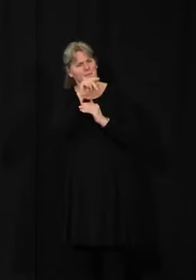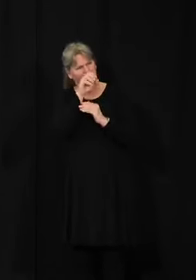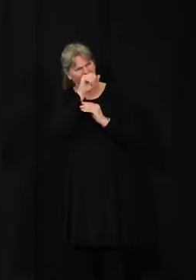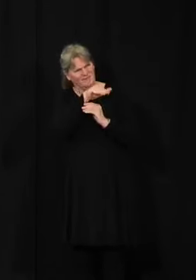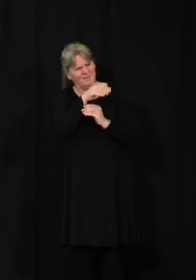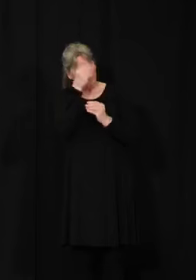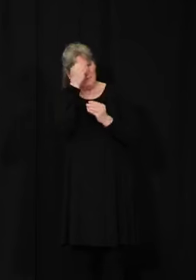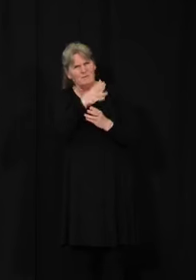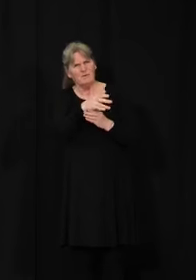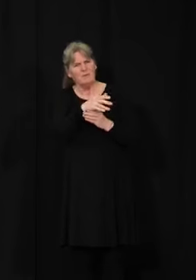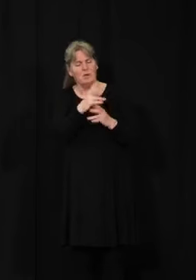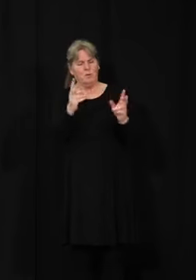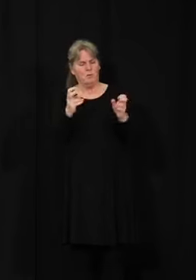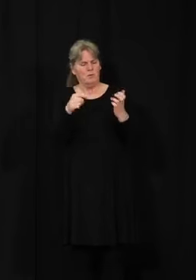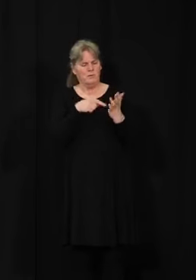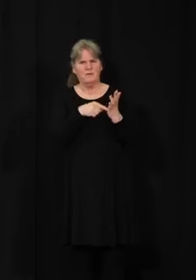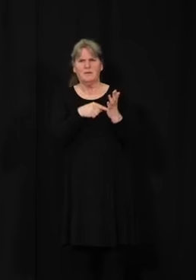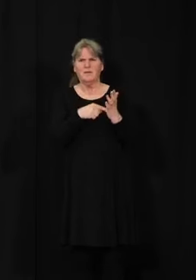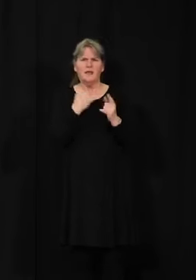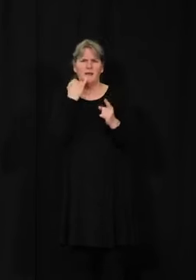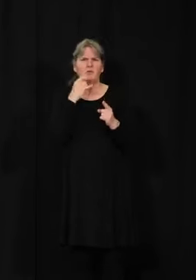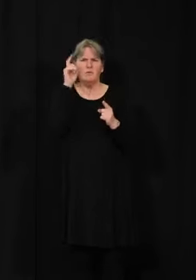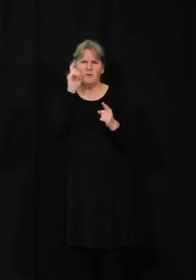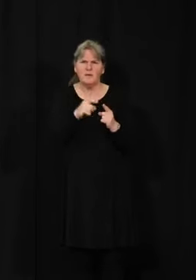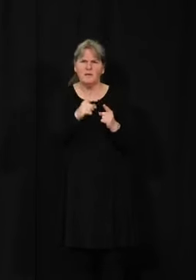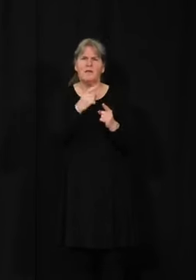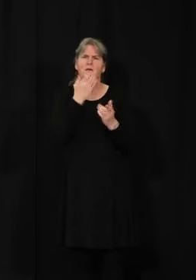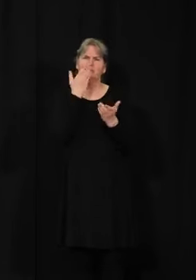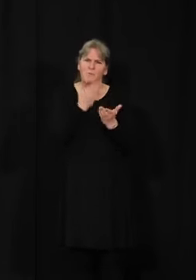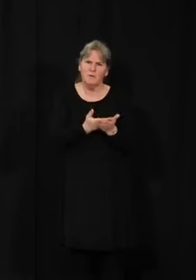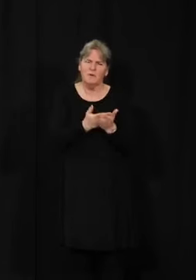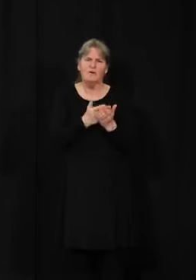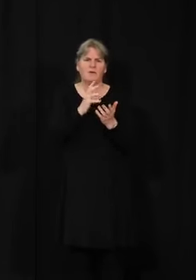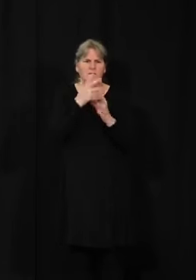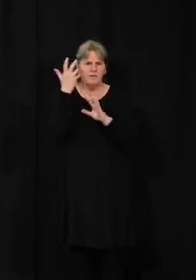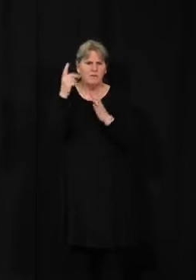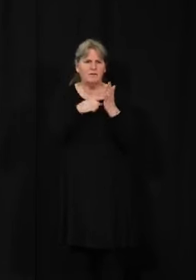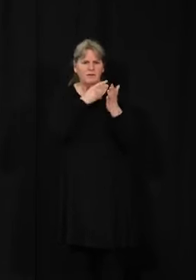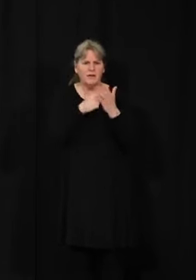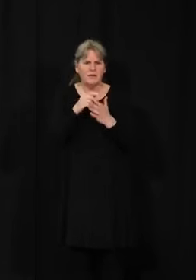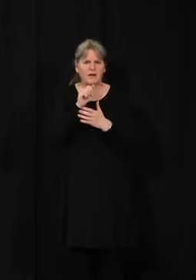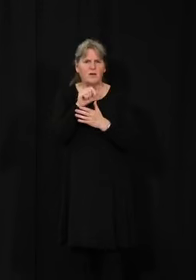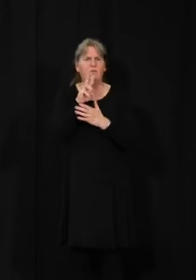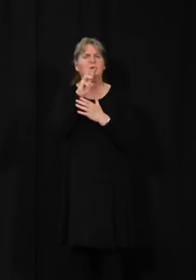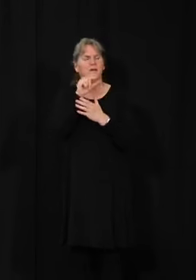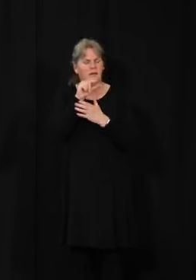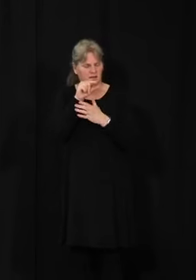organization, and I'm quoting here, if you ever needed validation for the hassle of cancelling the games, I can